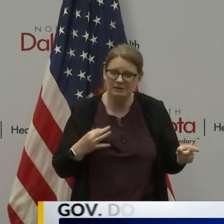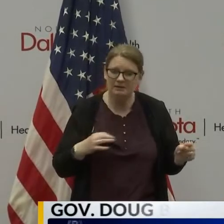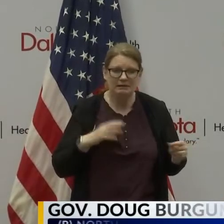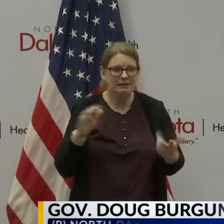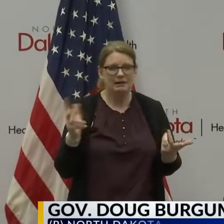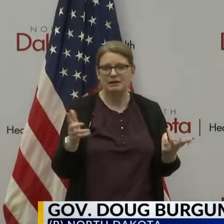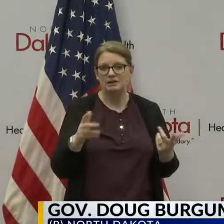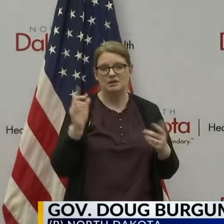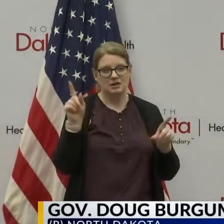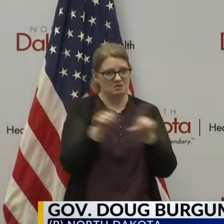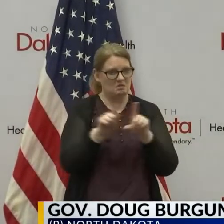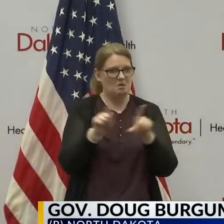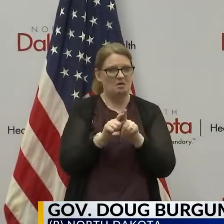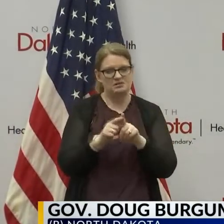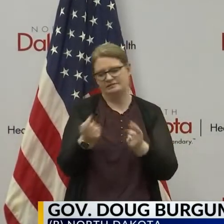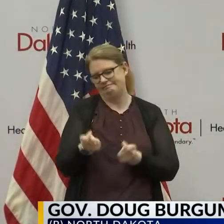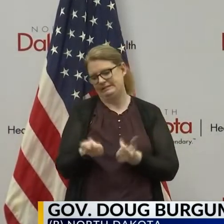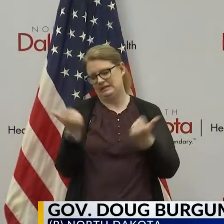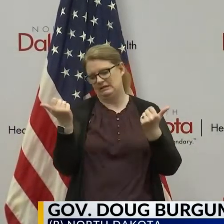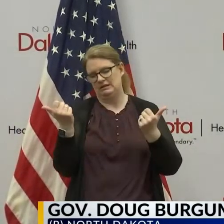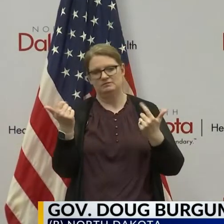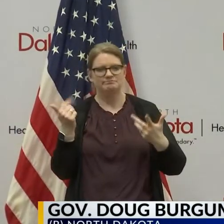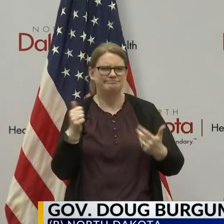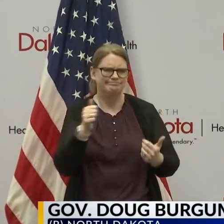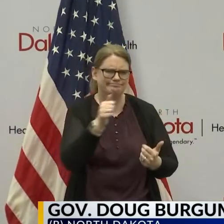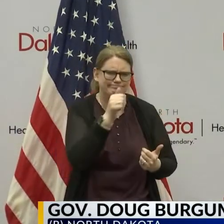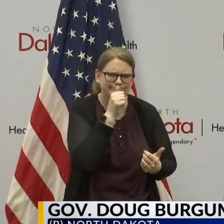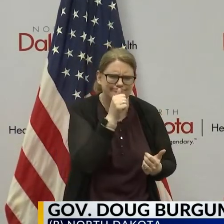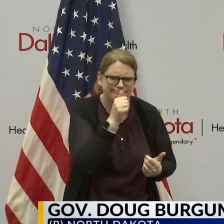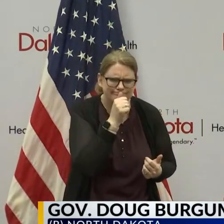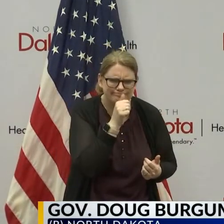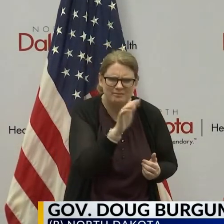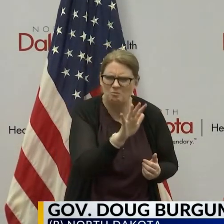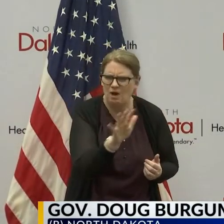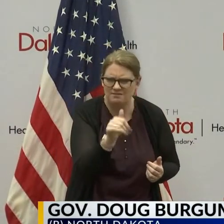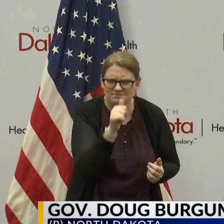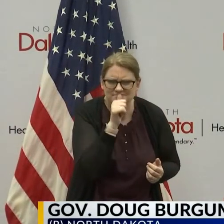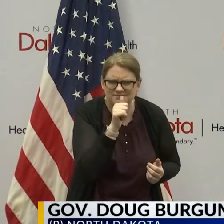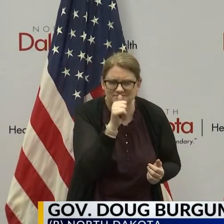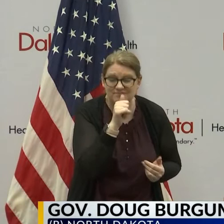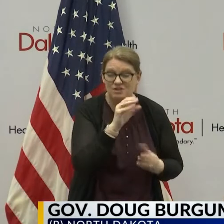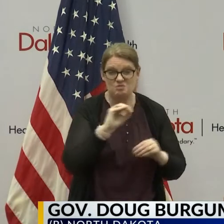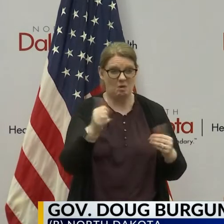Governor: THANK YOU TIM. AS TIM SAID THIS IS AN OPT IN, COMPLETELY VOLUNTEER AND AT ANY